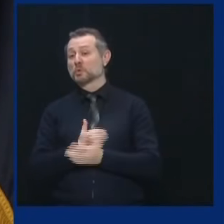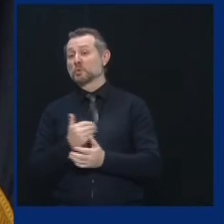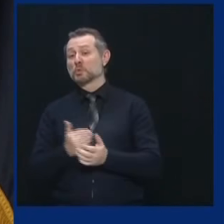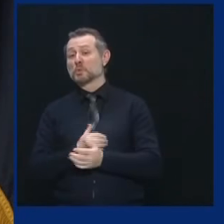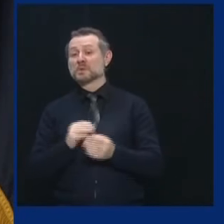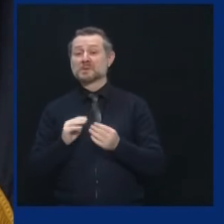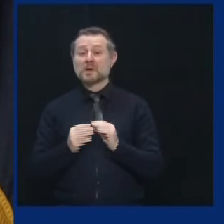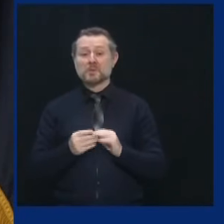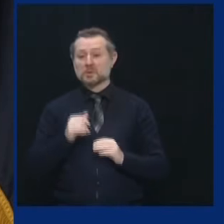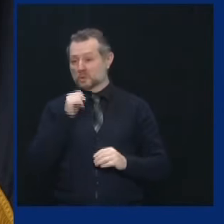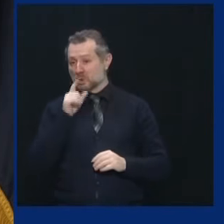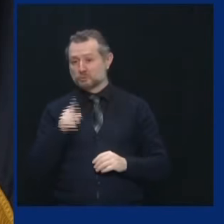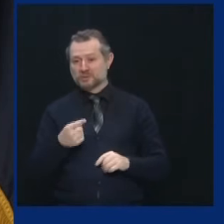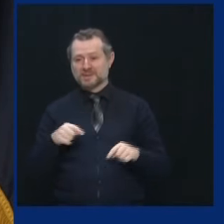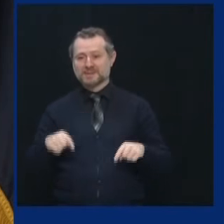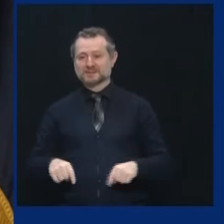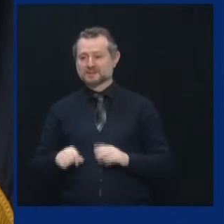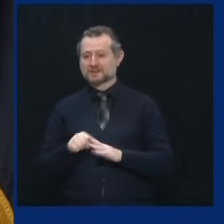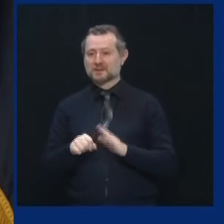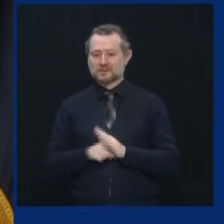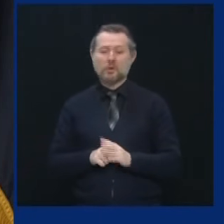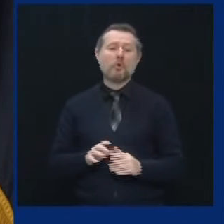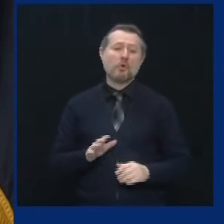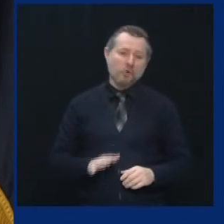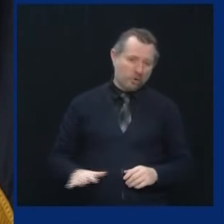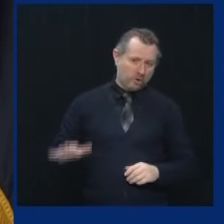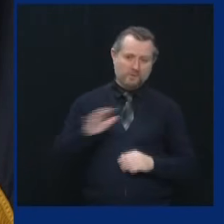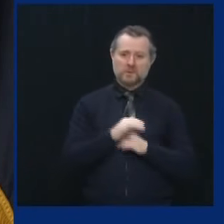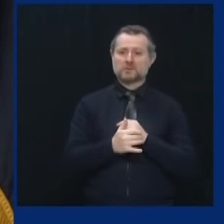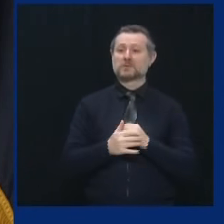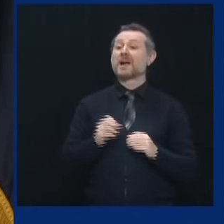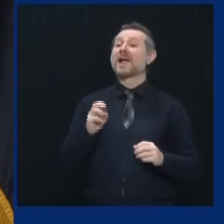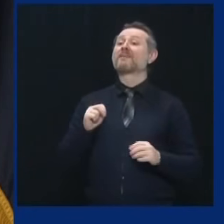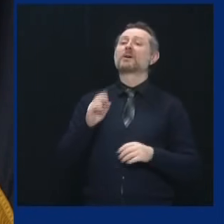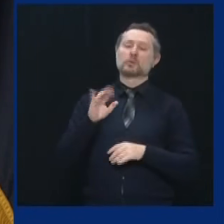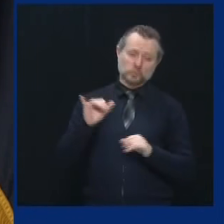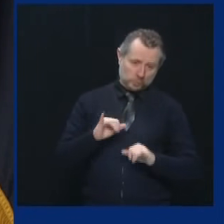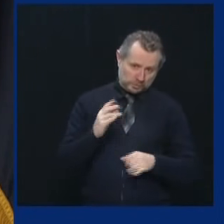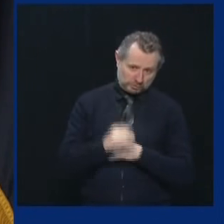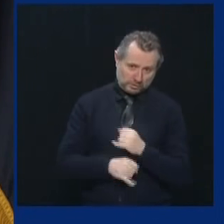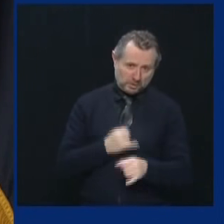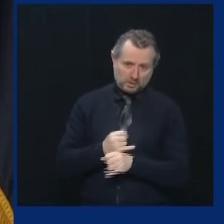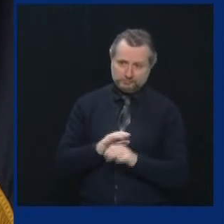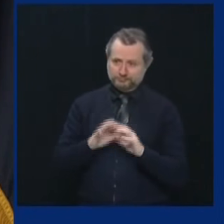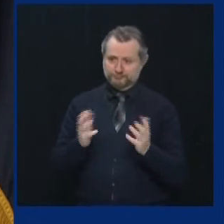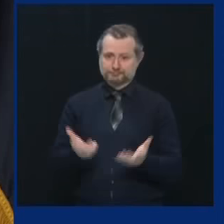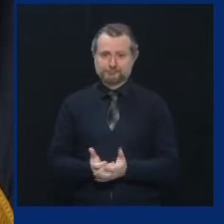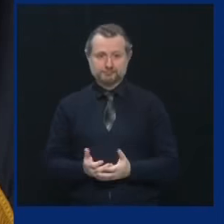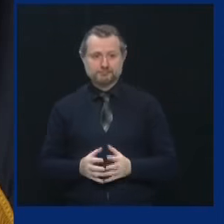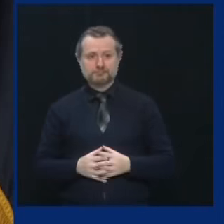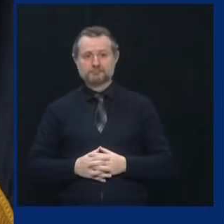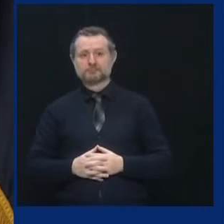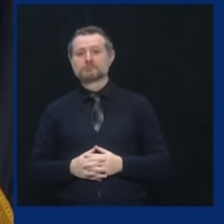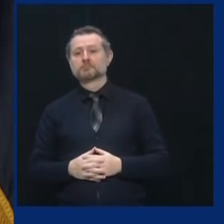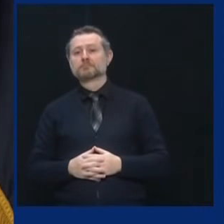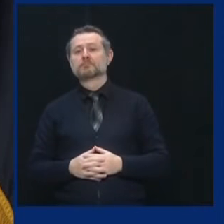MARCIA, YOUR LINE IS OPEN.